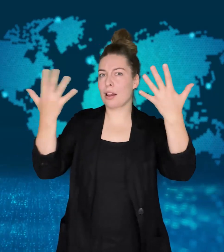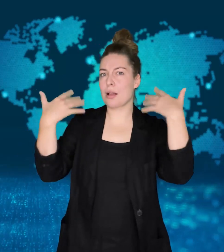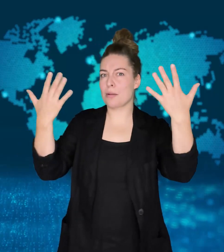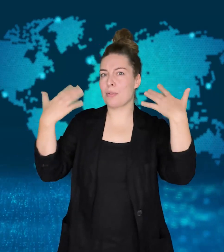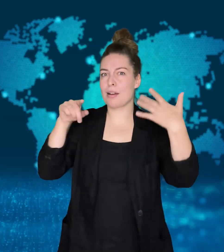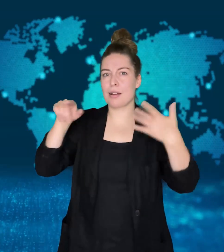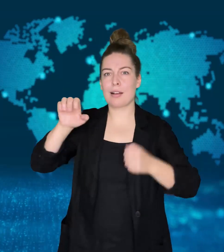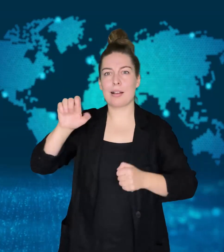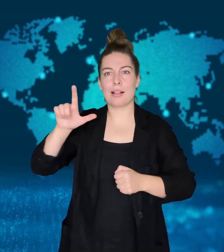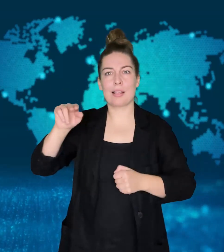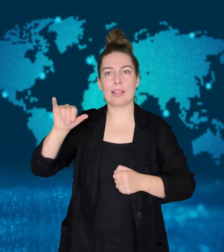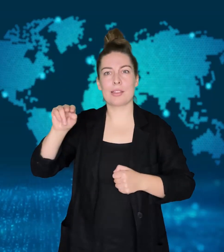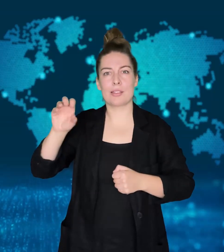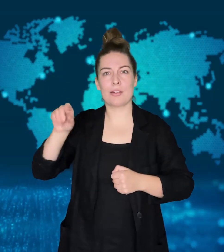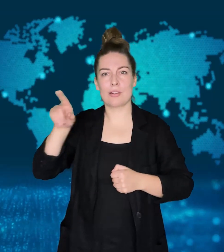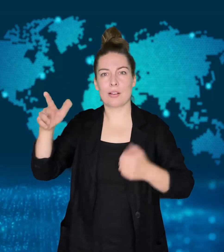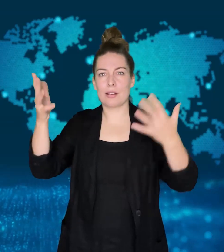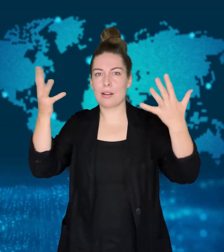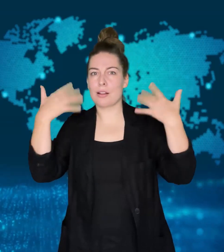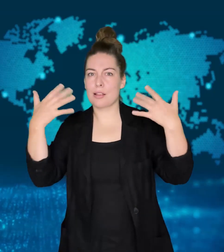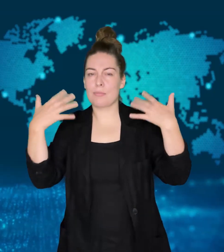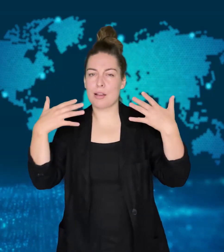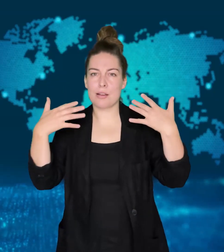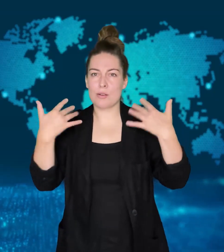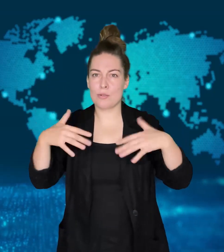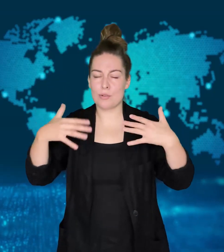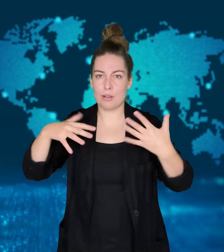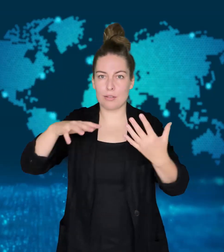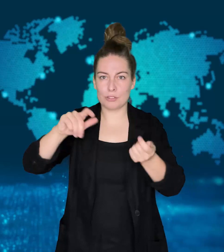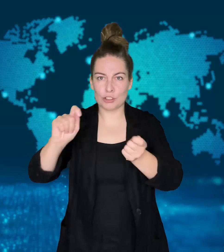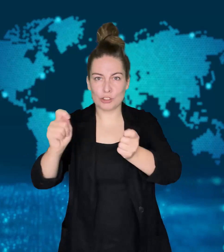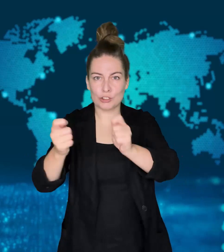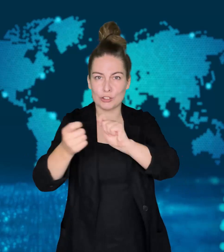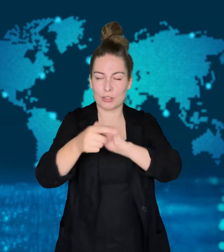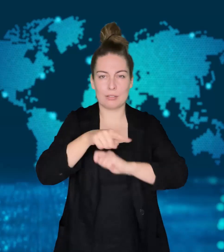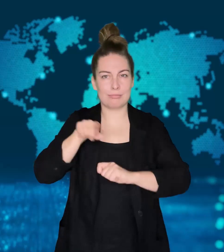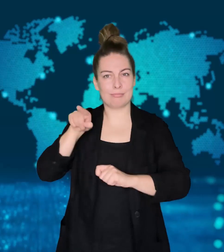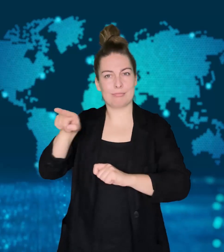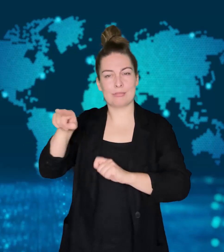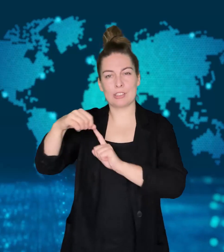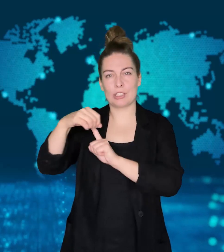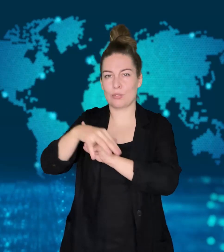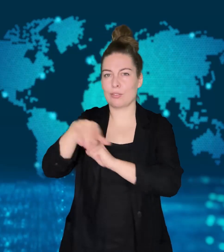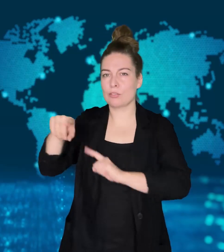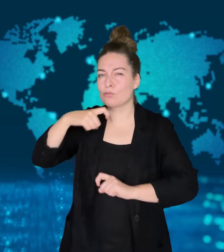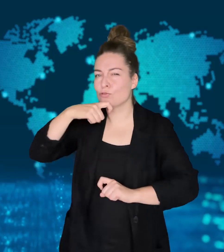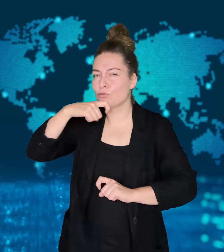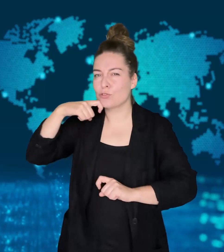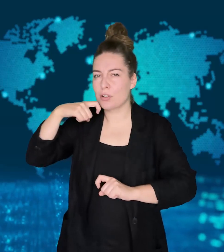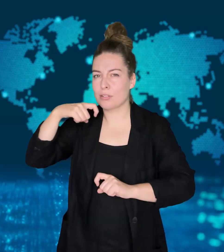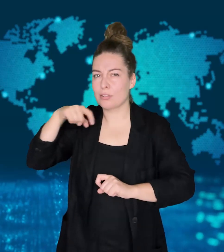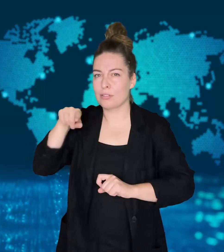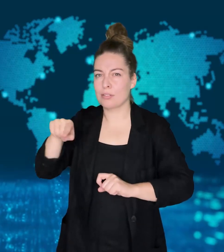Similar extreme weather patterns are being seen worldwide.